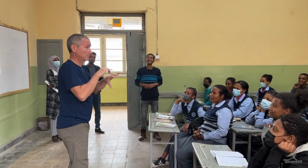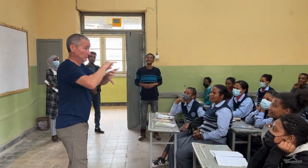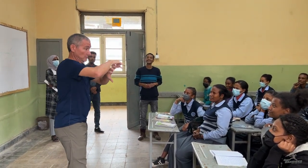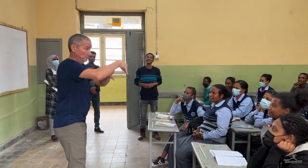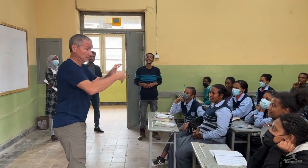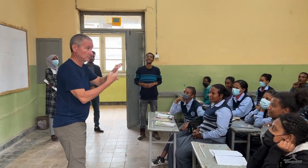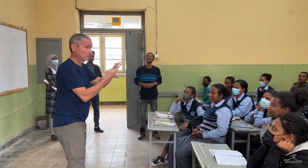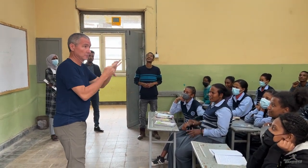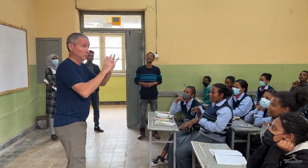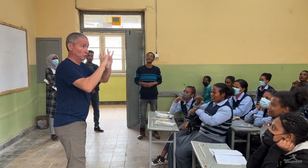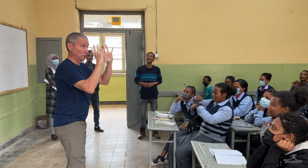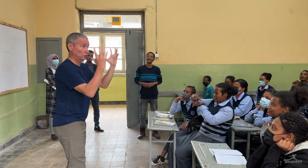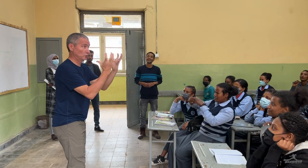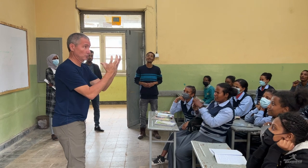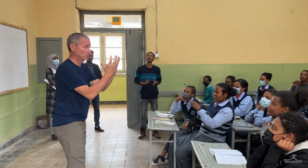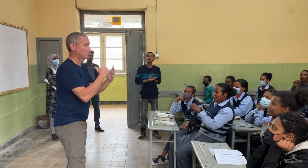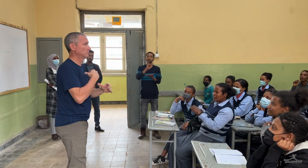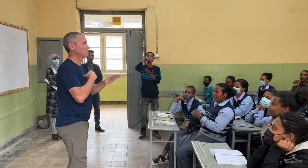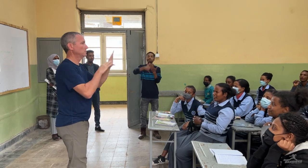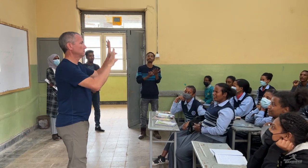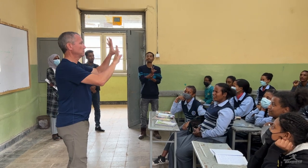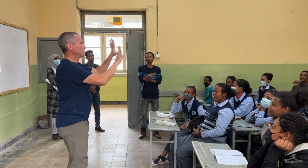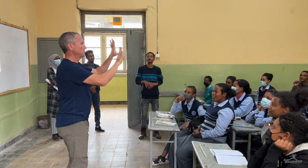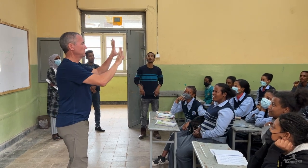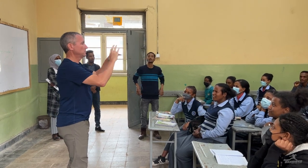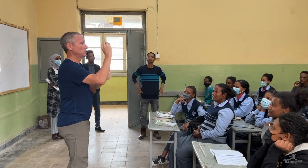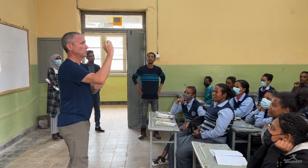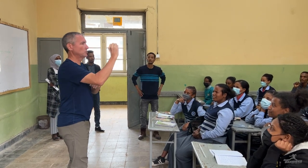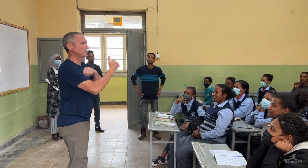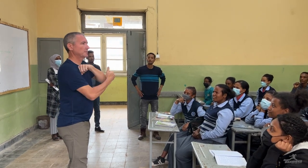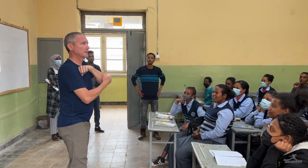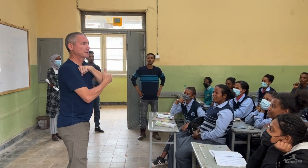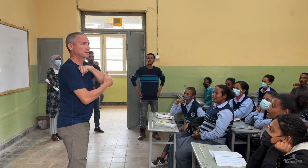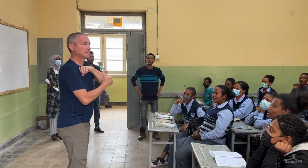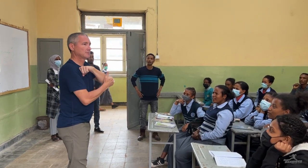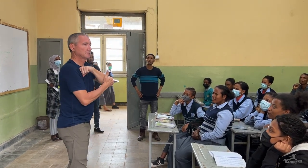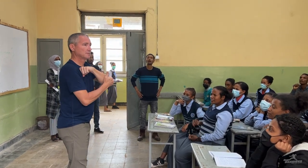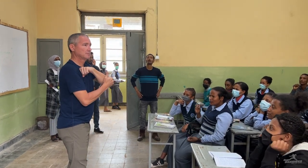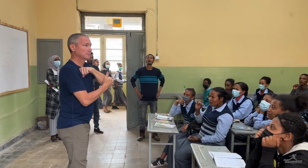I’ve been to 90 countries.